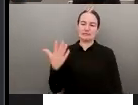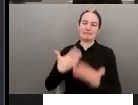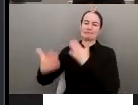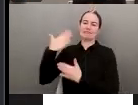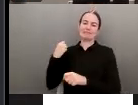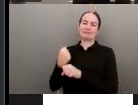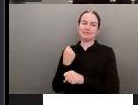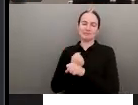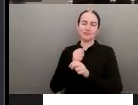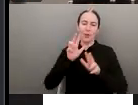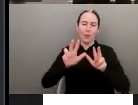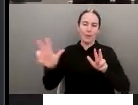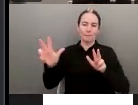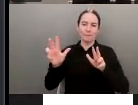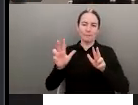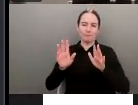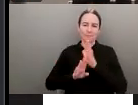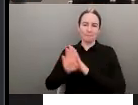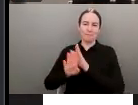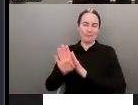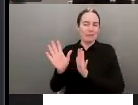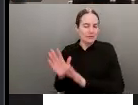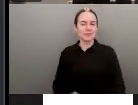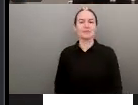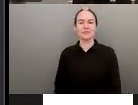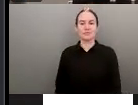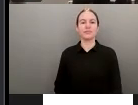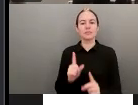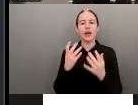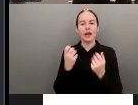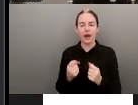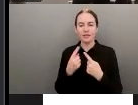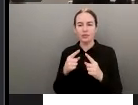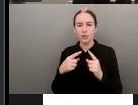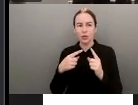But Accessibility Scanner